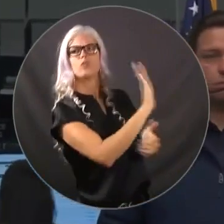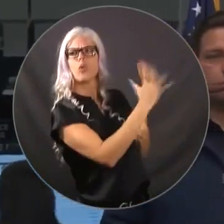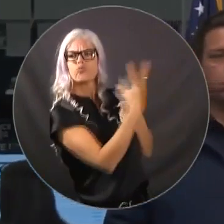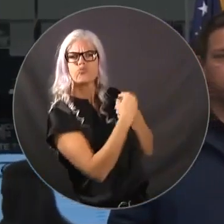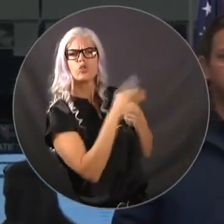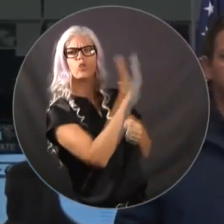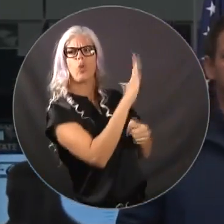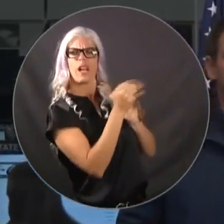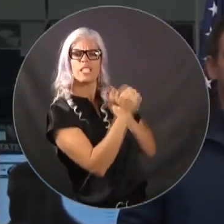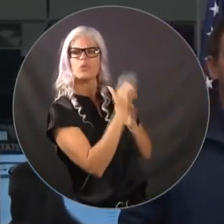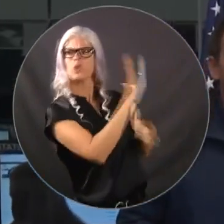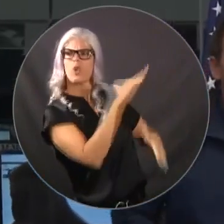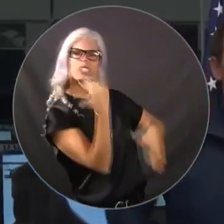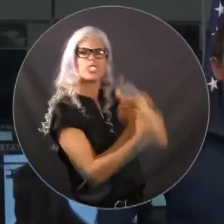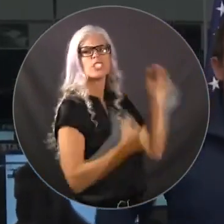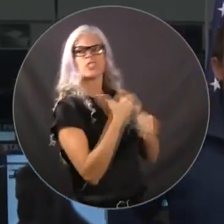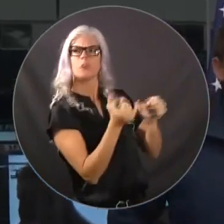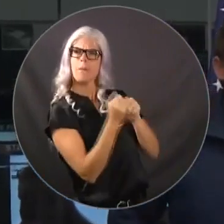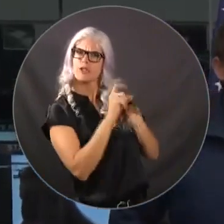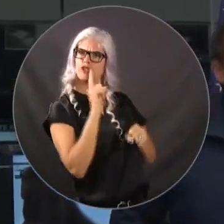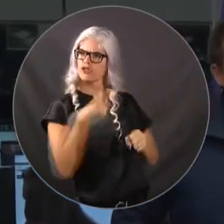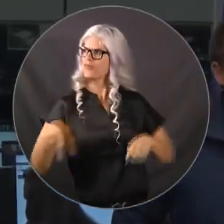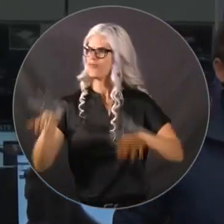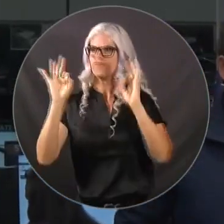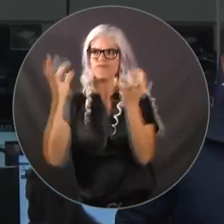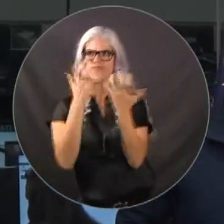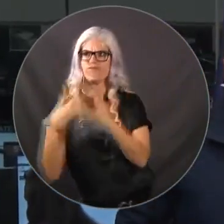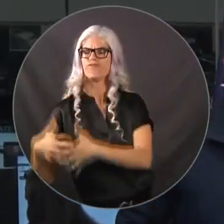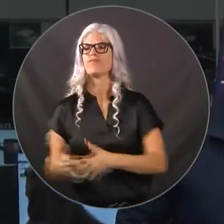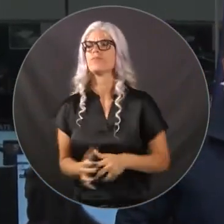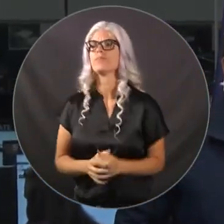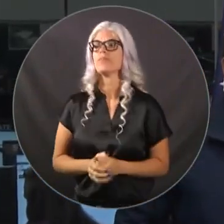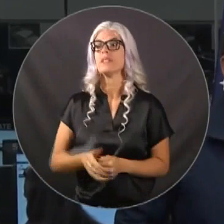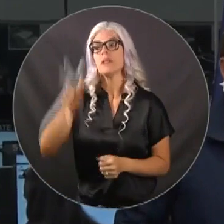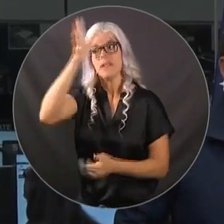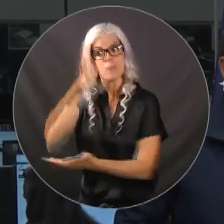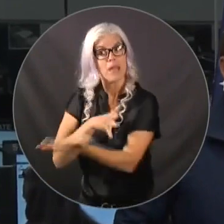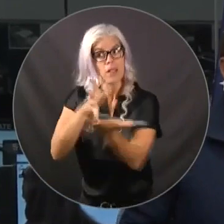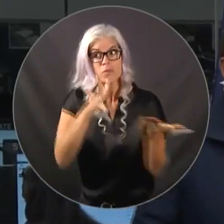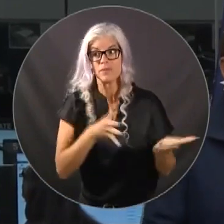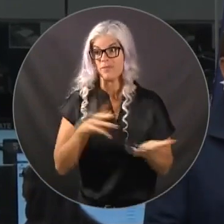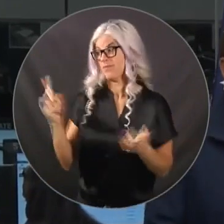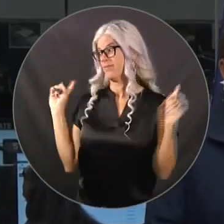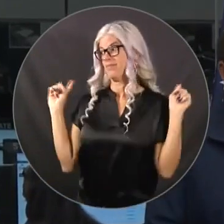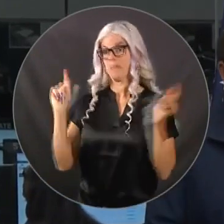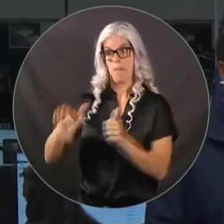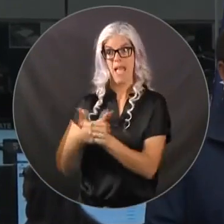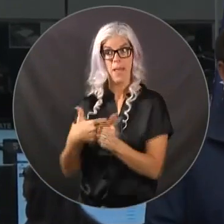your leadership and helpi this event. Um, the men a get all the credit. Um, o